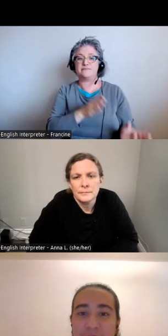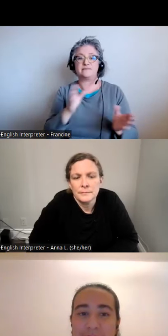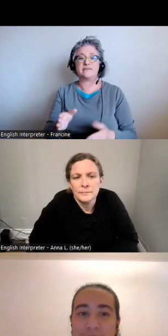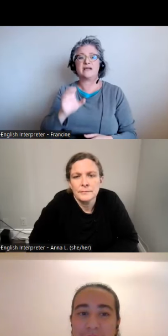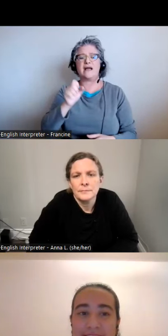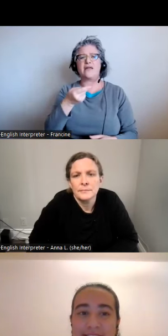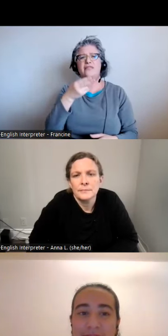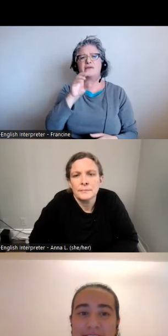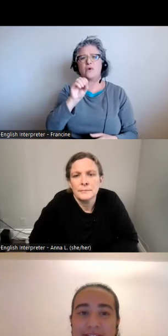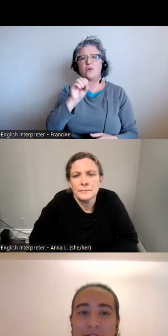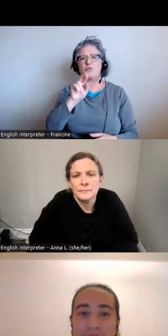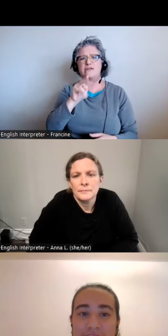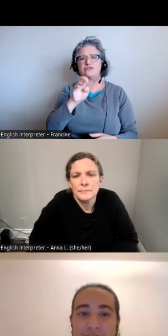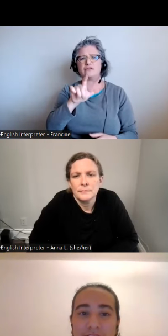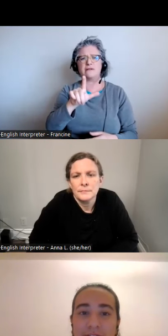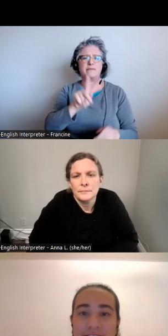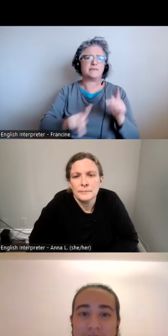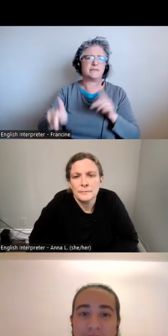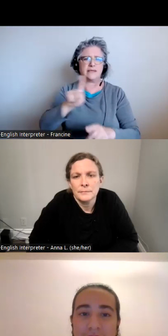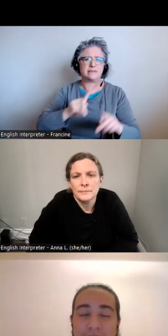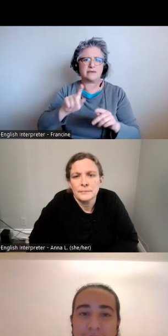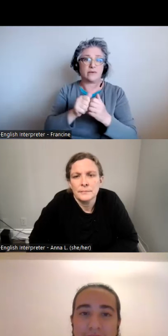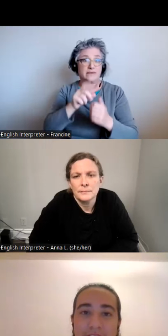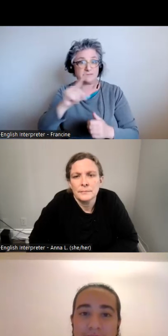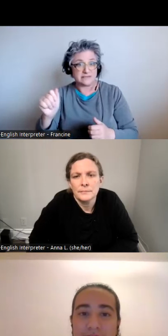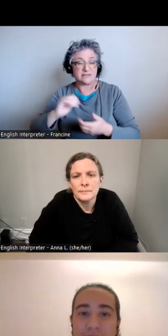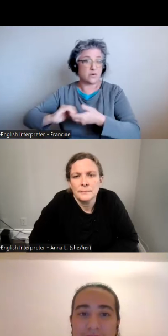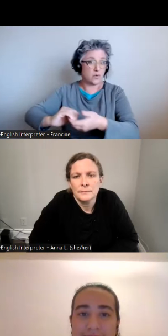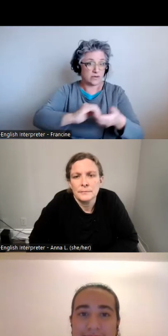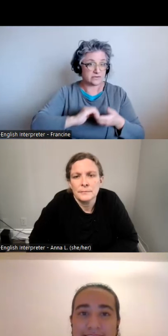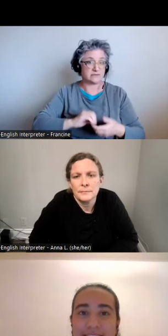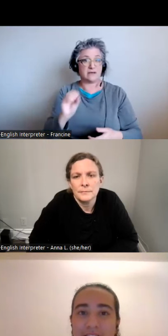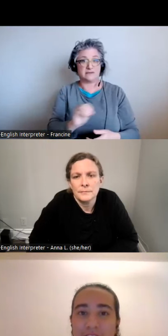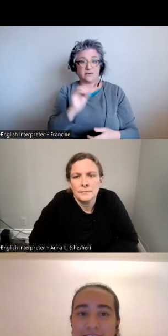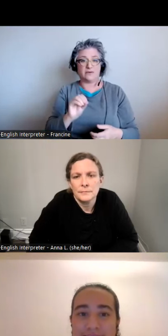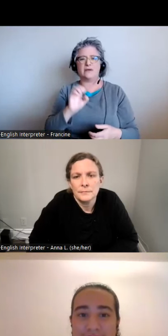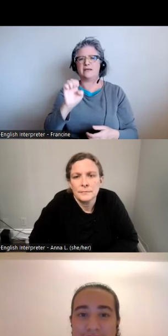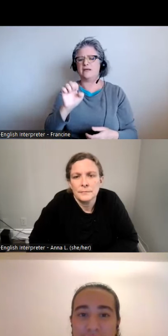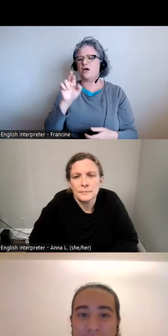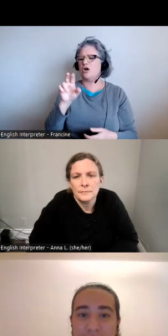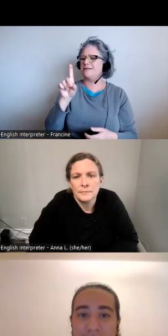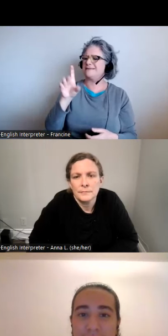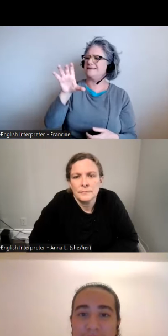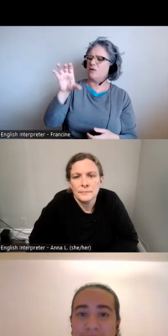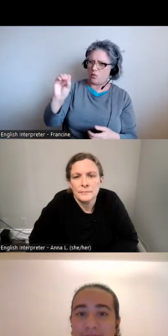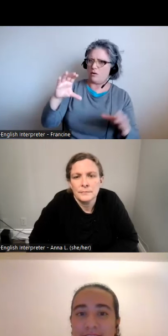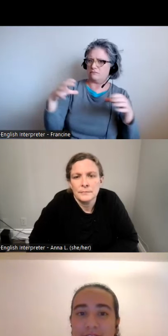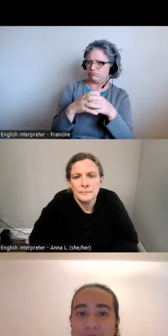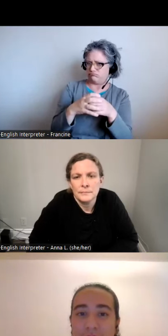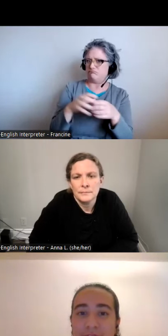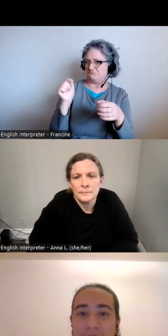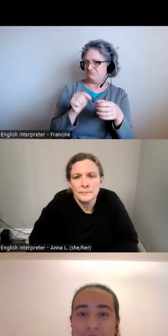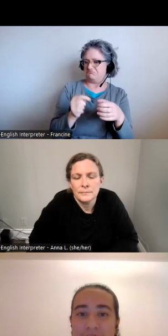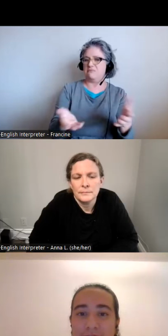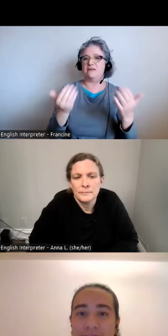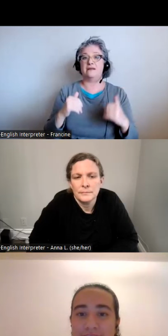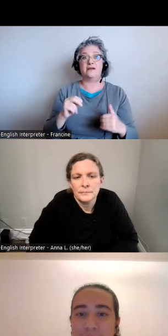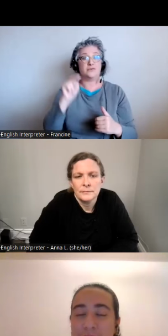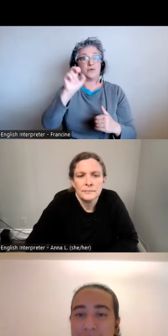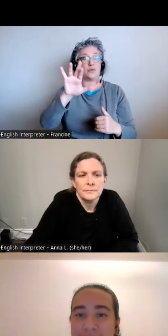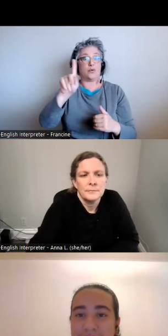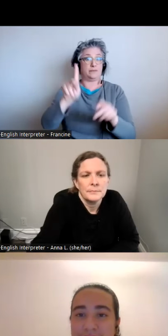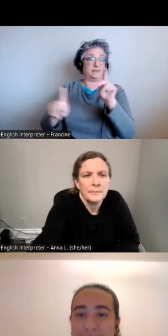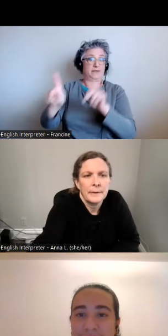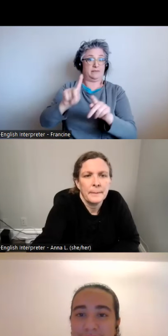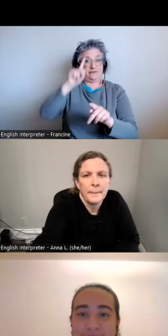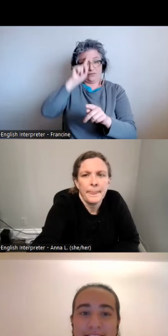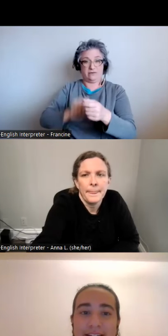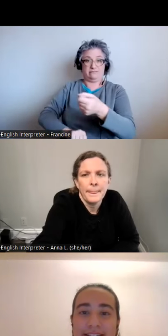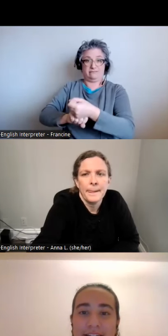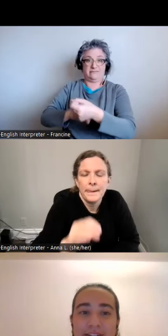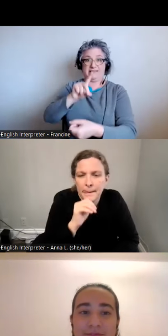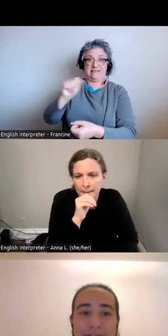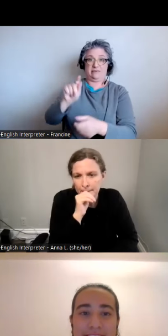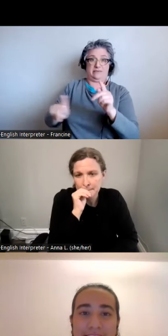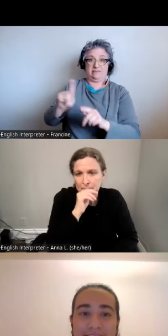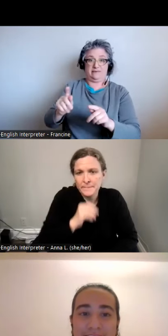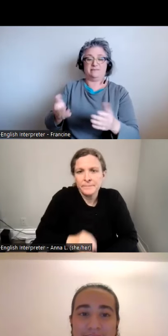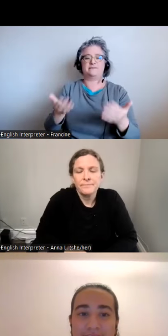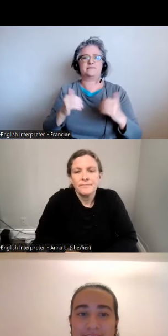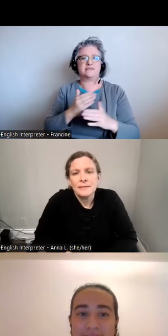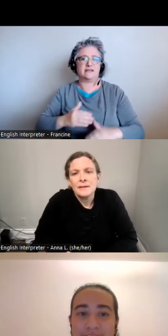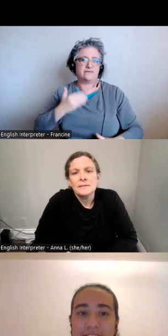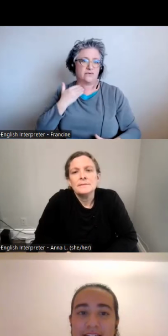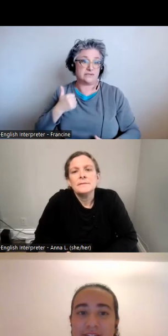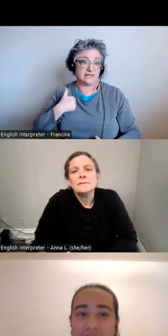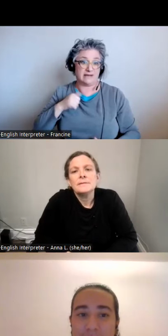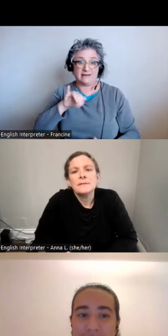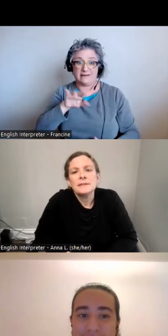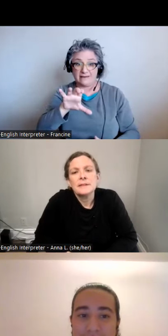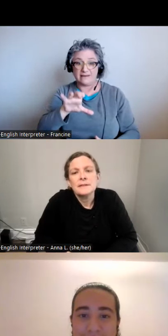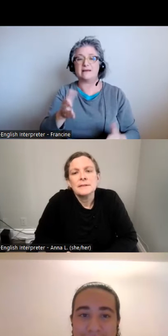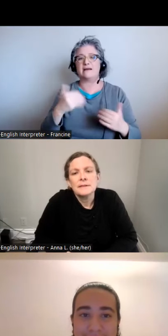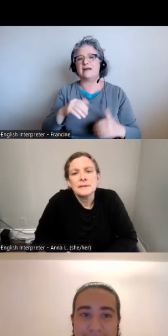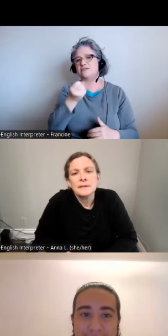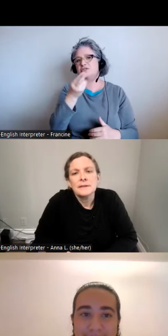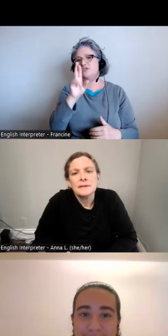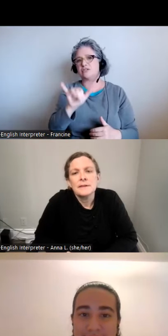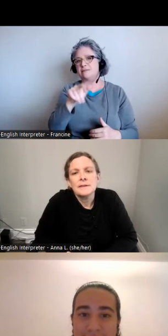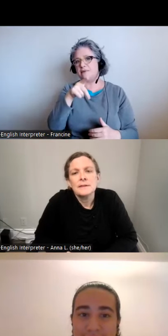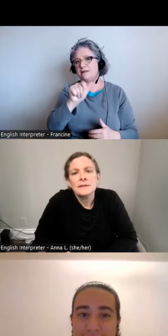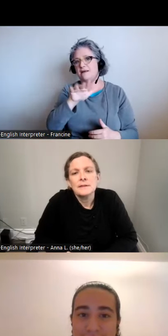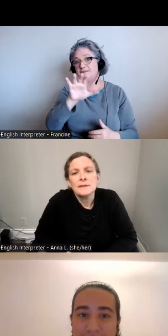8, the center for independent living in Toronto C. I.